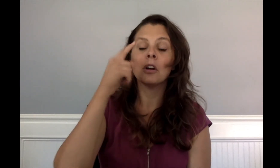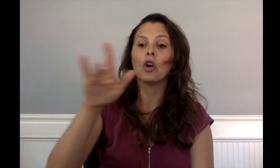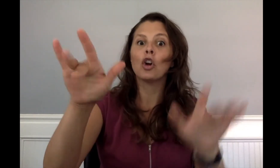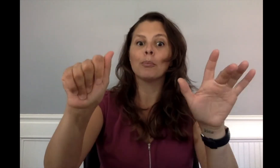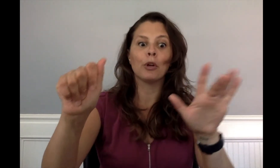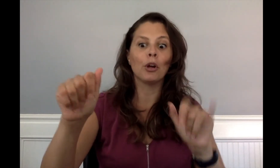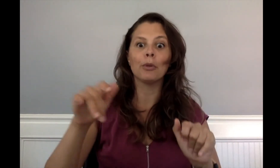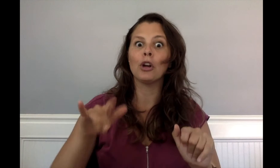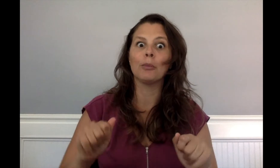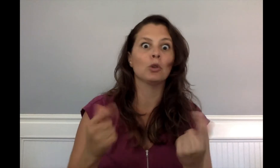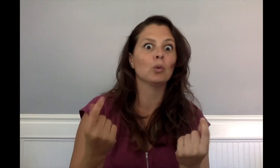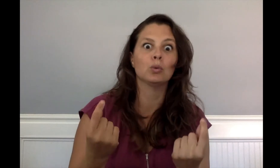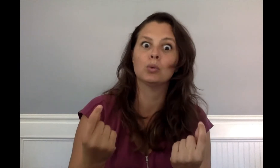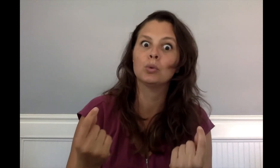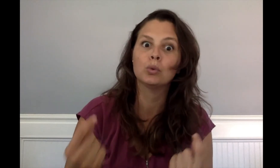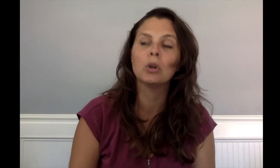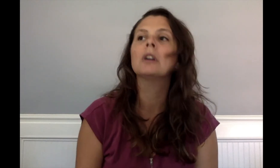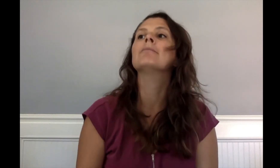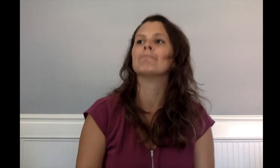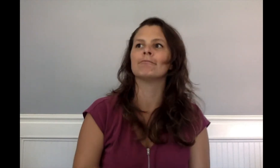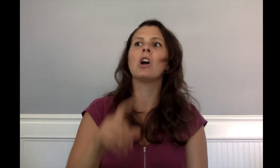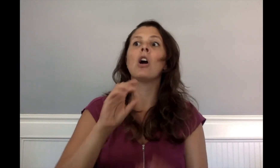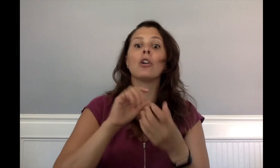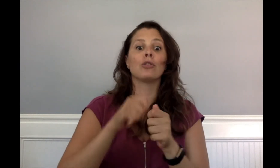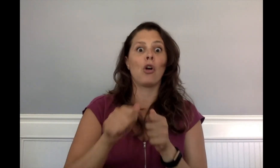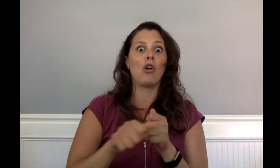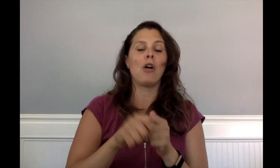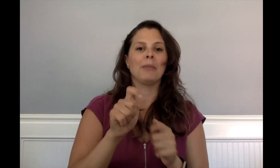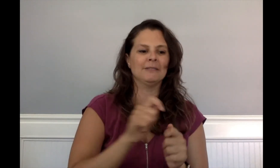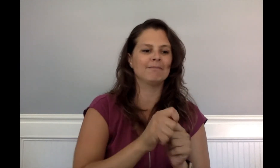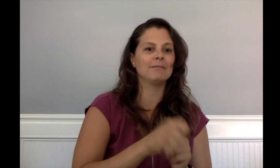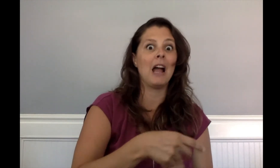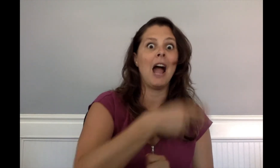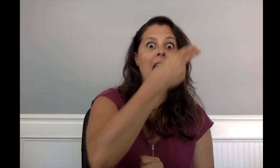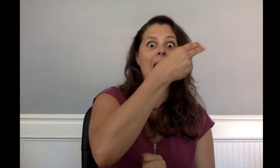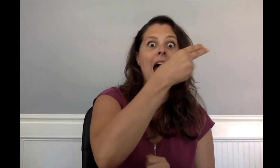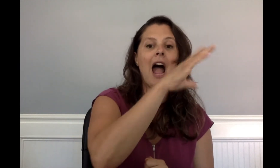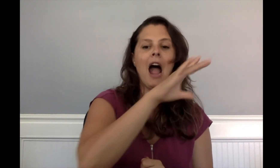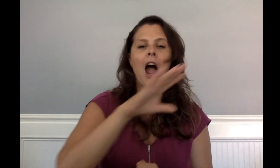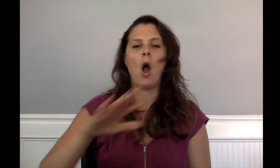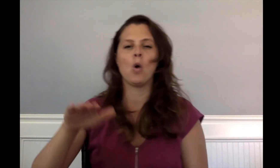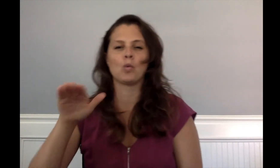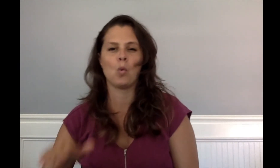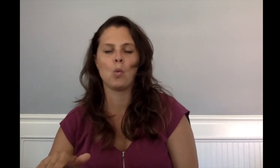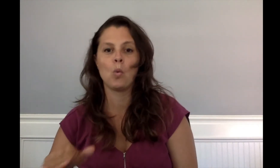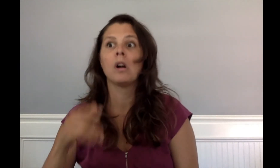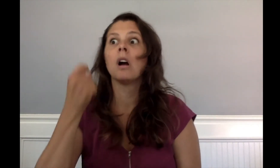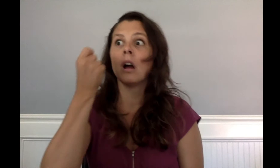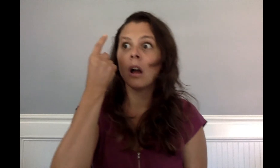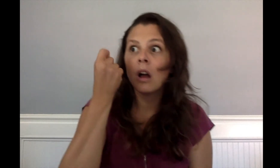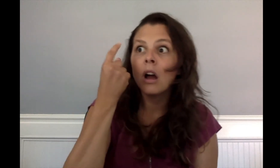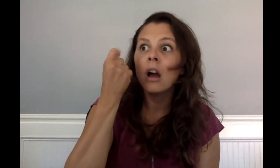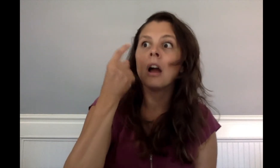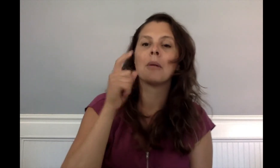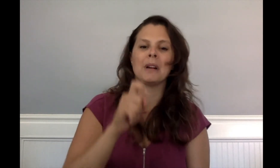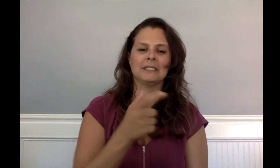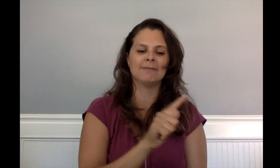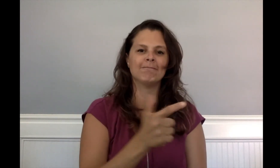leaving the corners empty for the kings. You put down cards from highest to lowest,